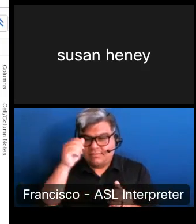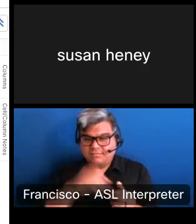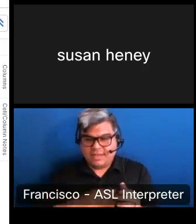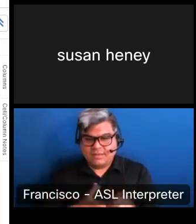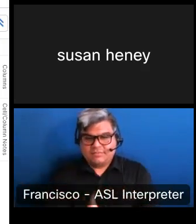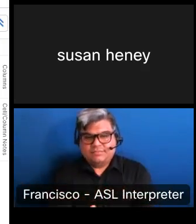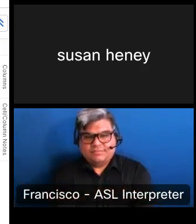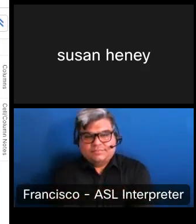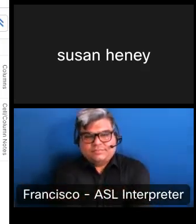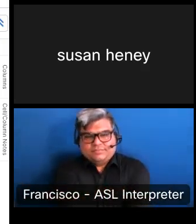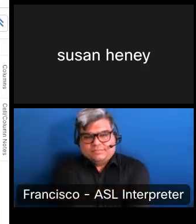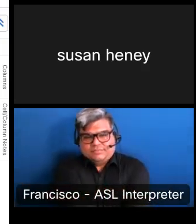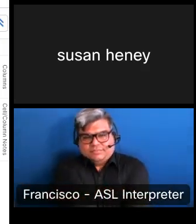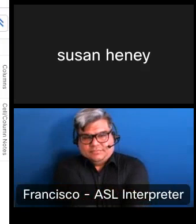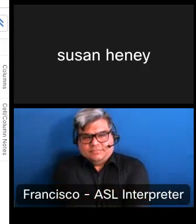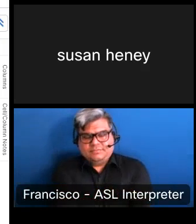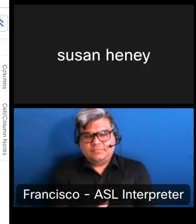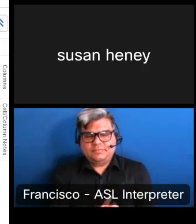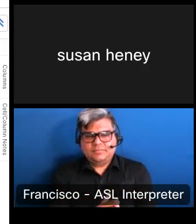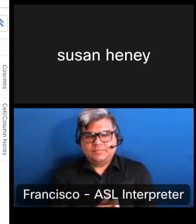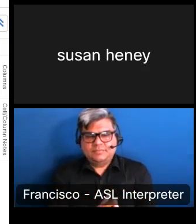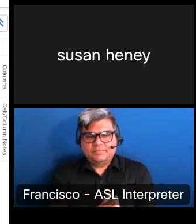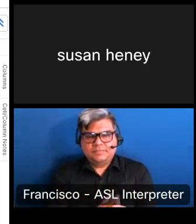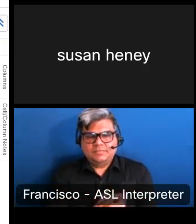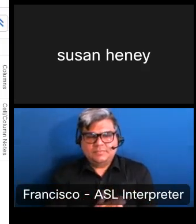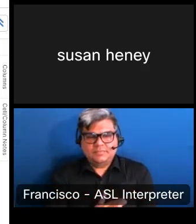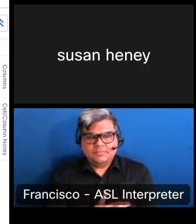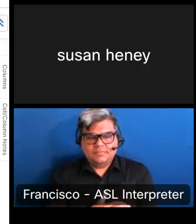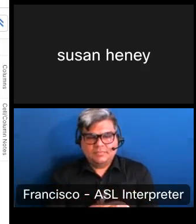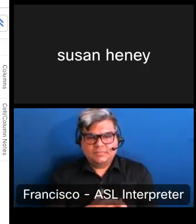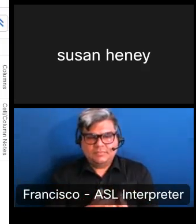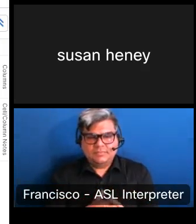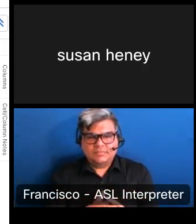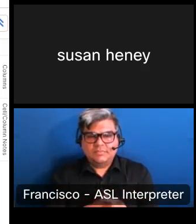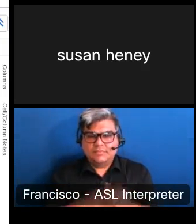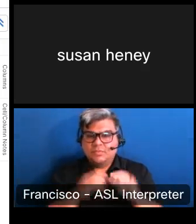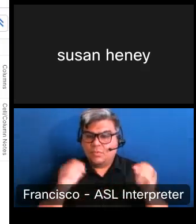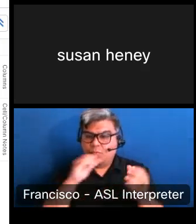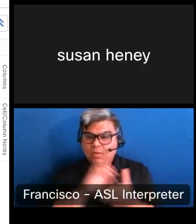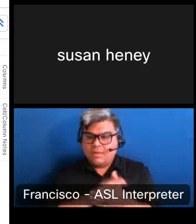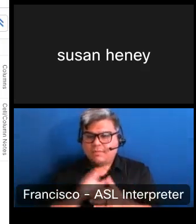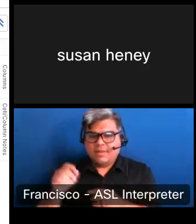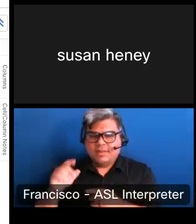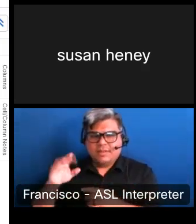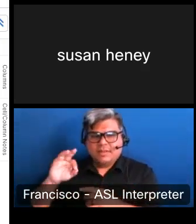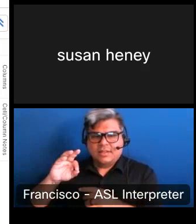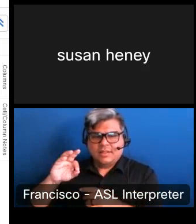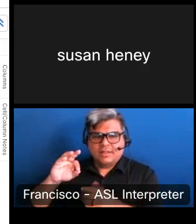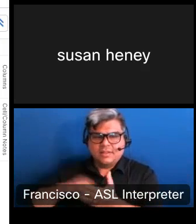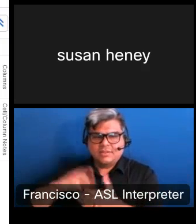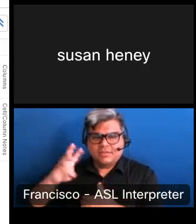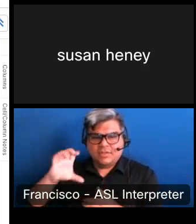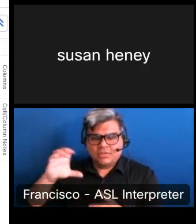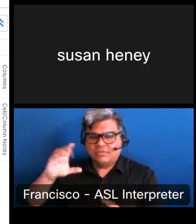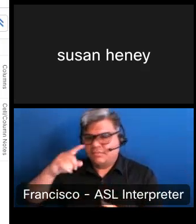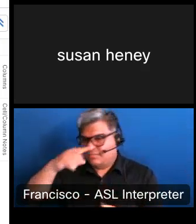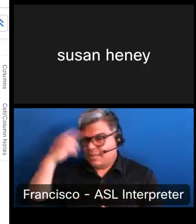and there are that have no wife present, and there are 9,600 Black males that are raising